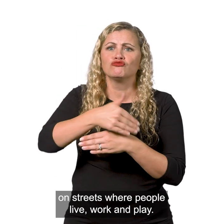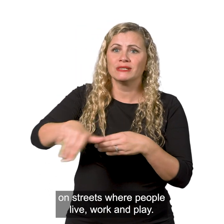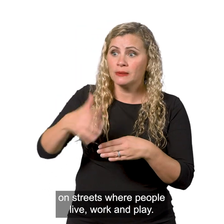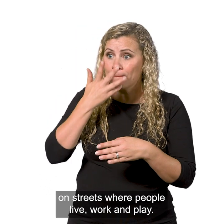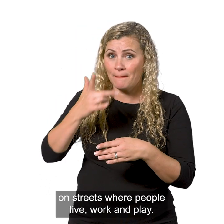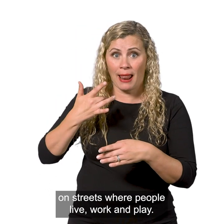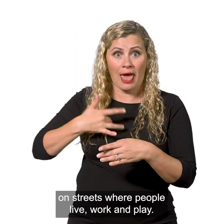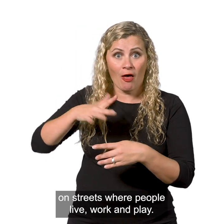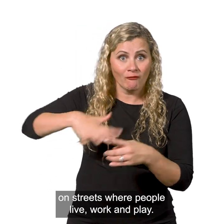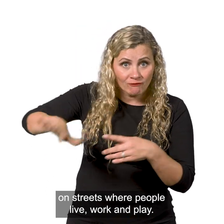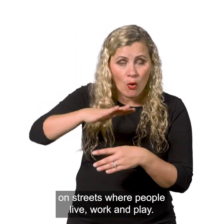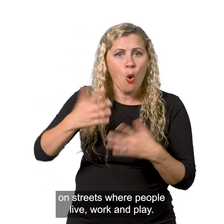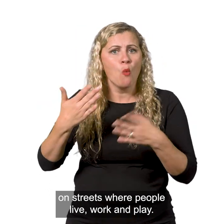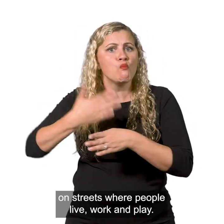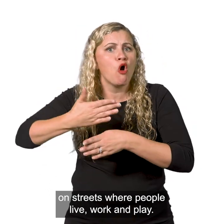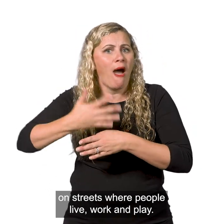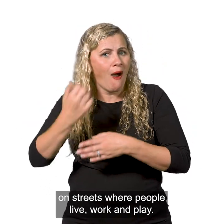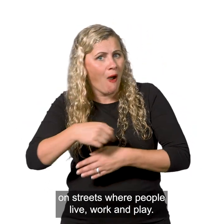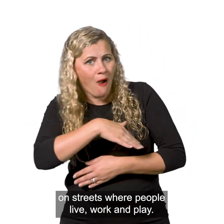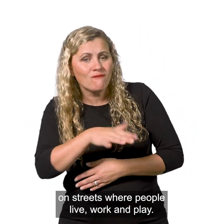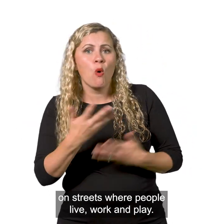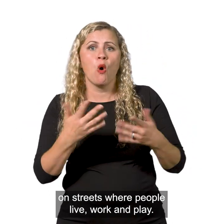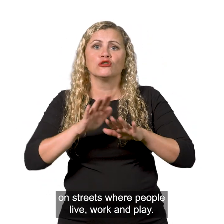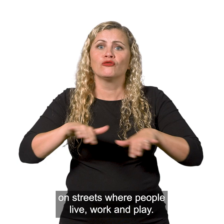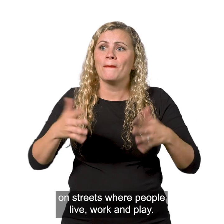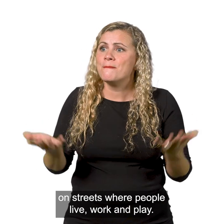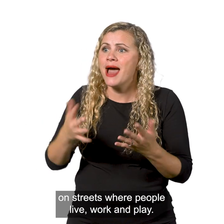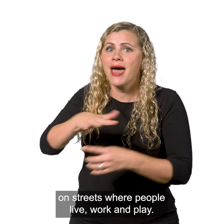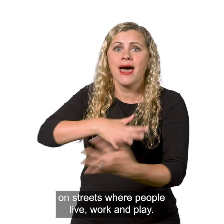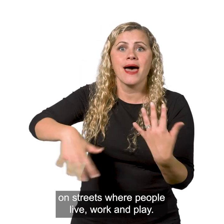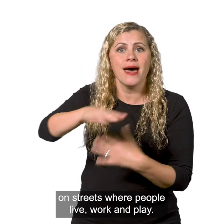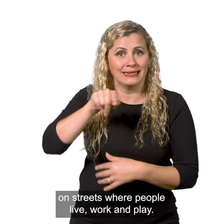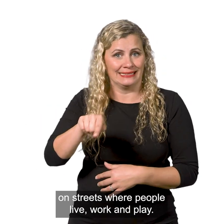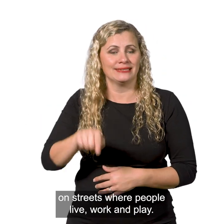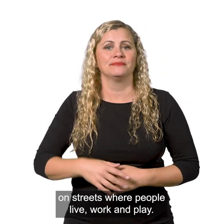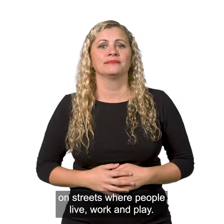on streets where people live, work and play.